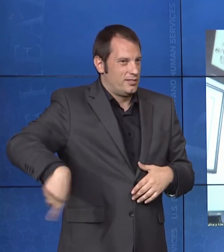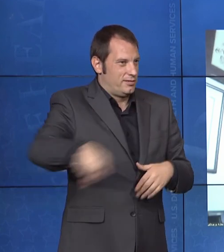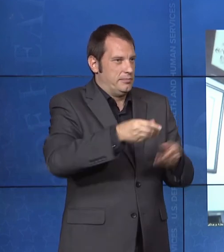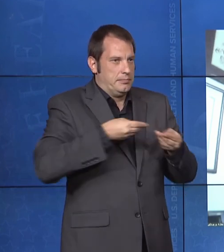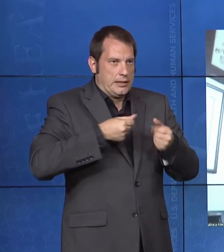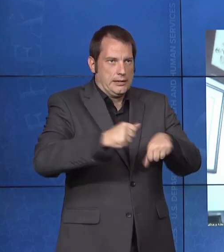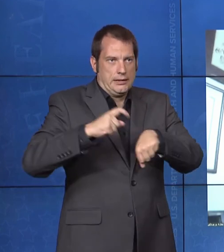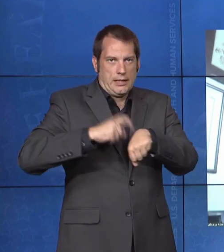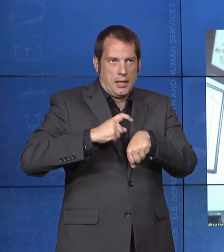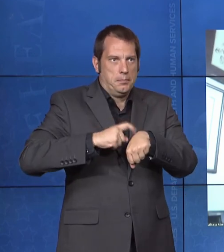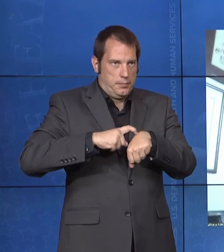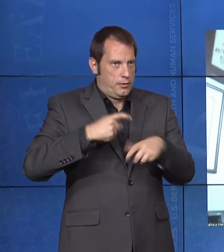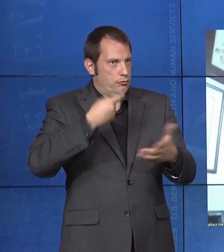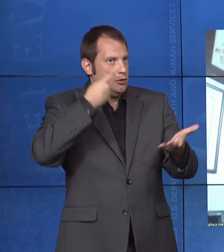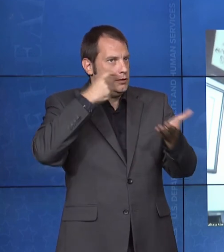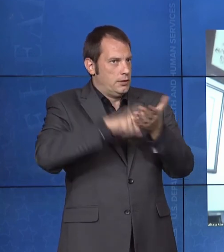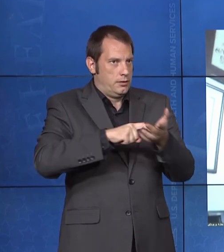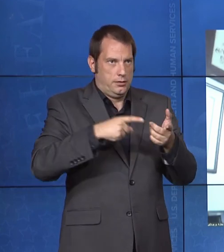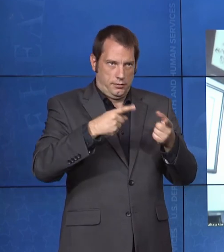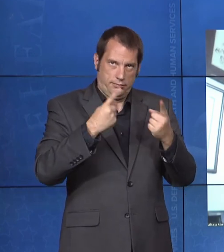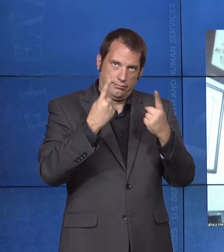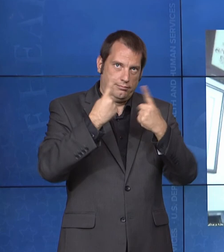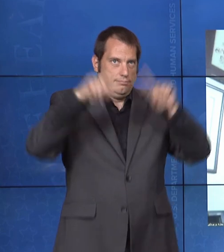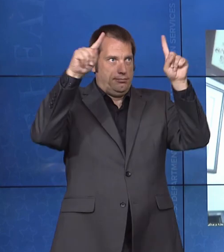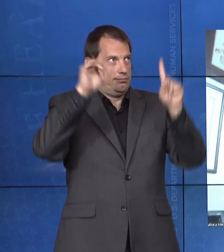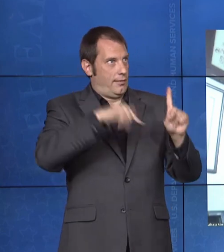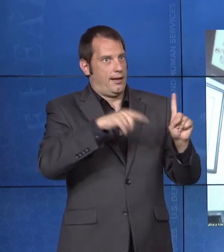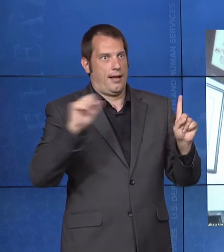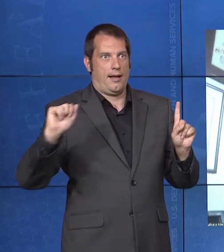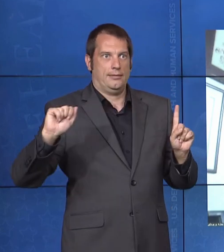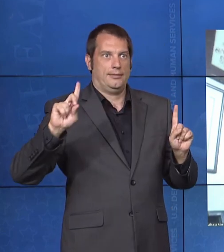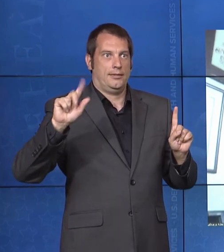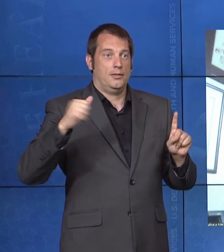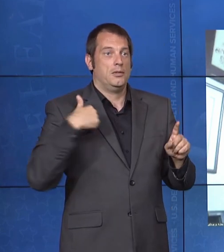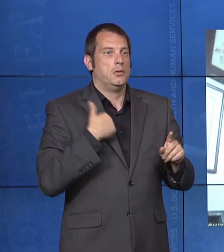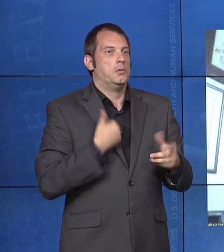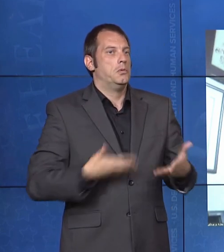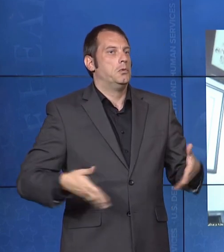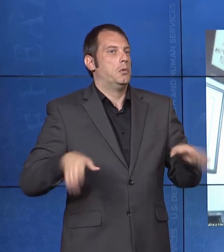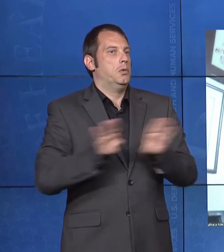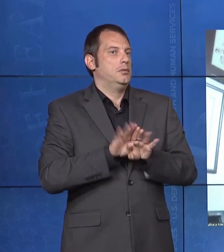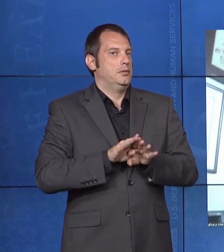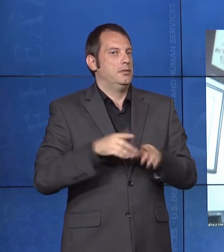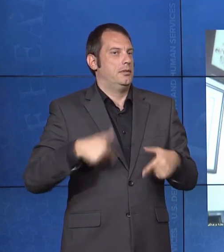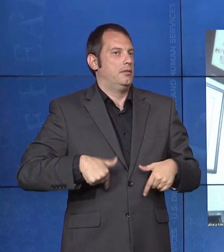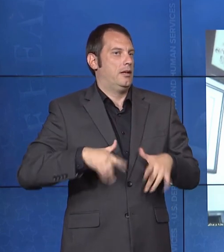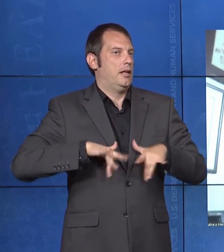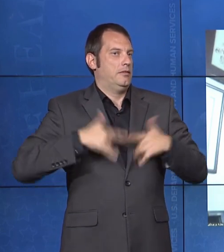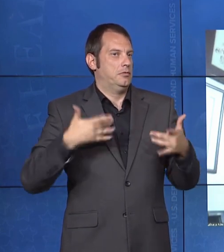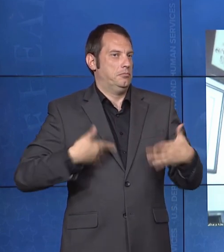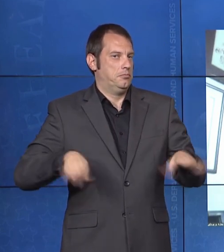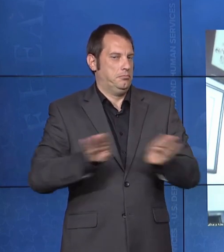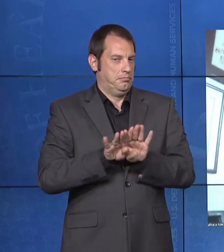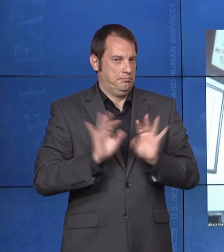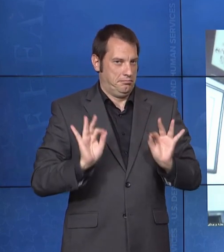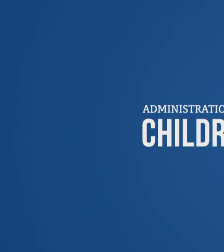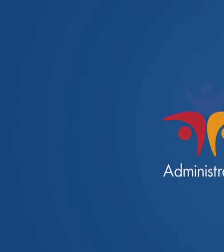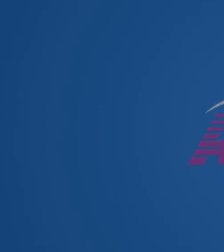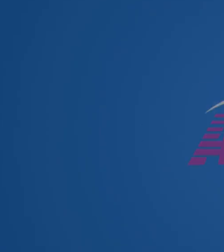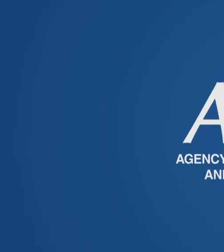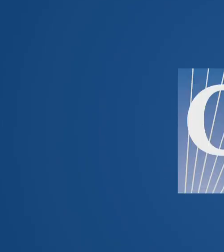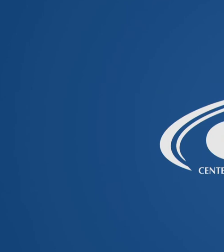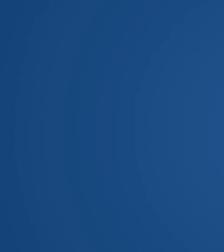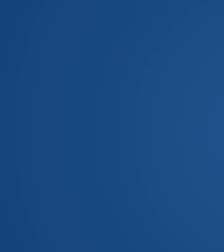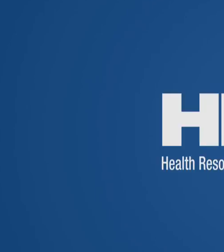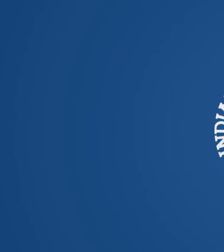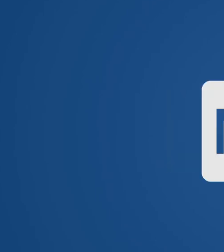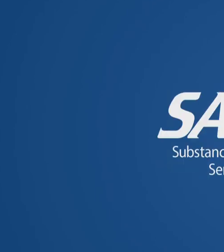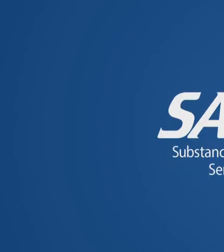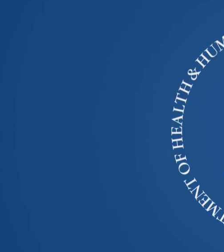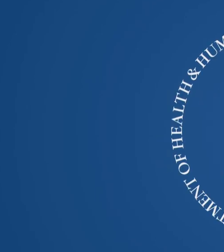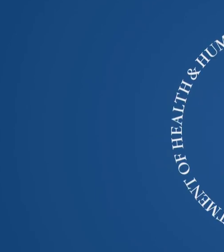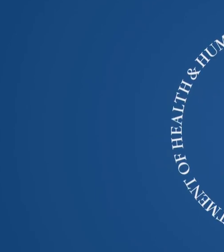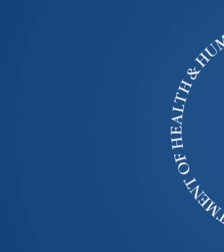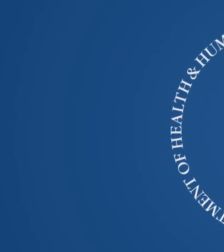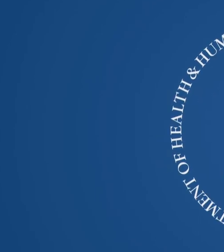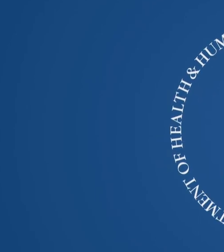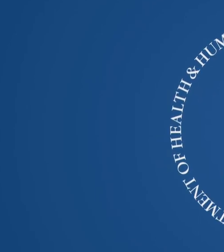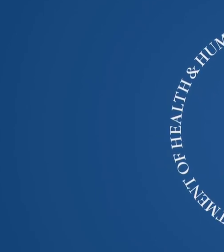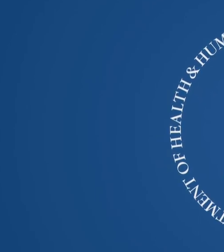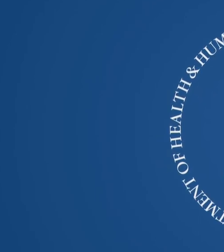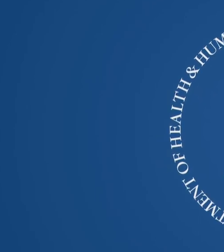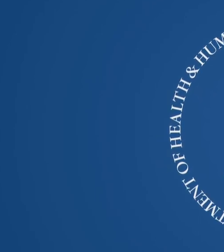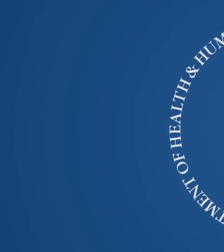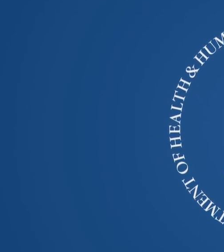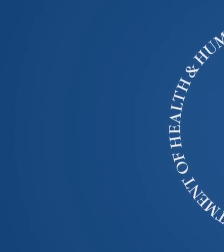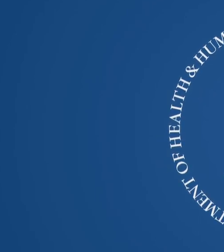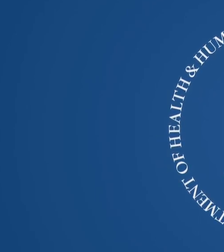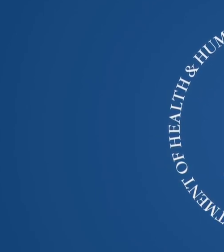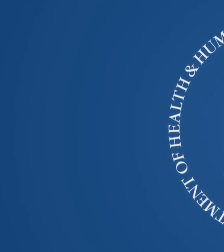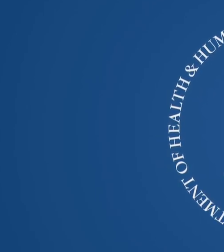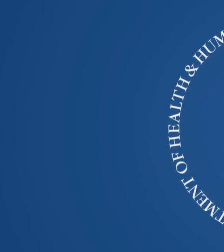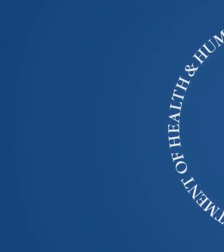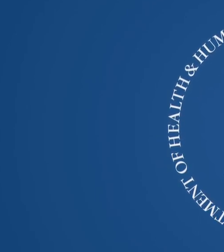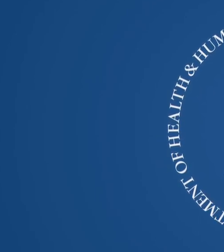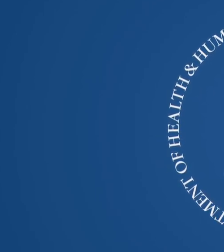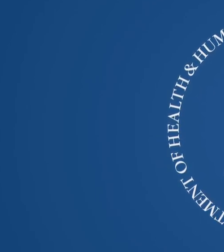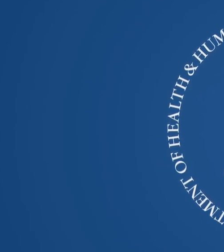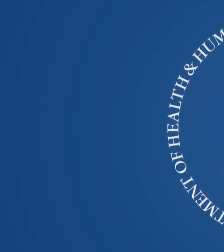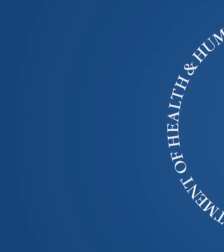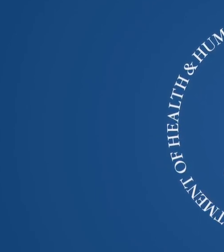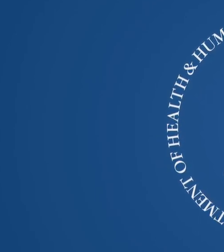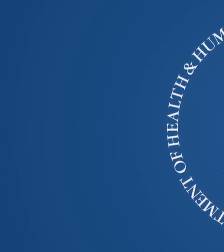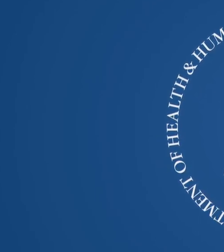of the ADA. So, with that, that concludes our event. Thank you.